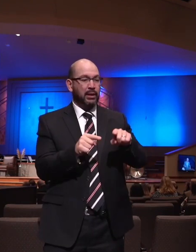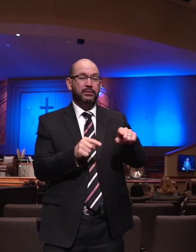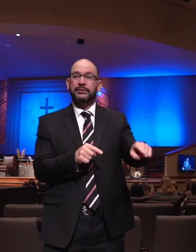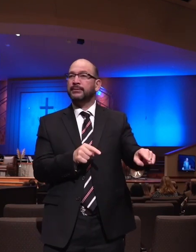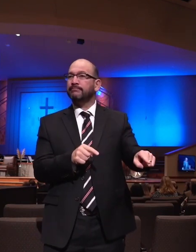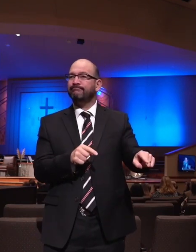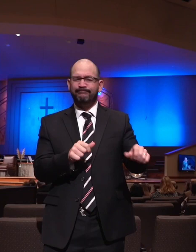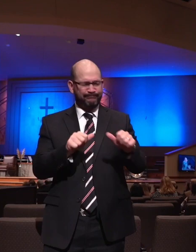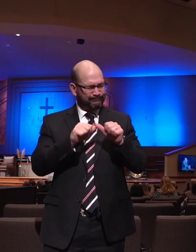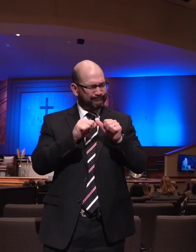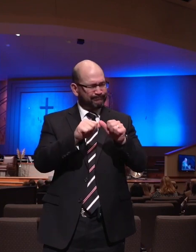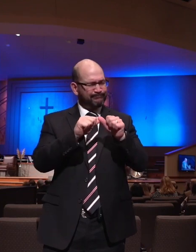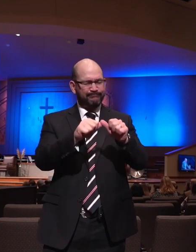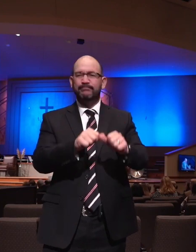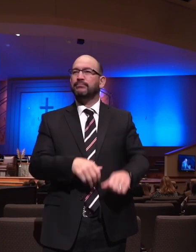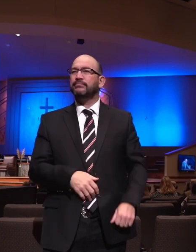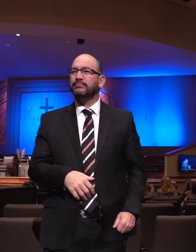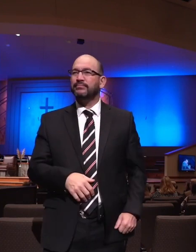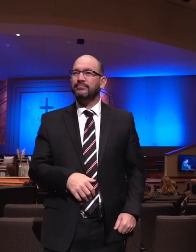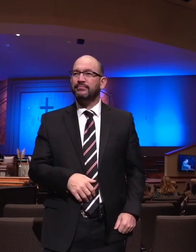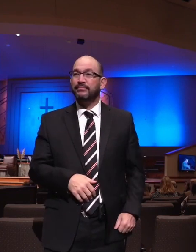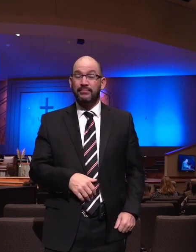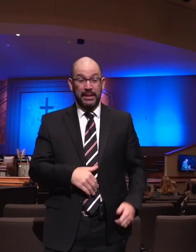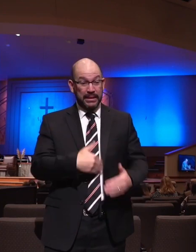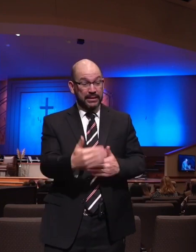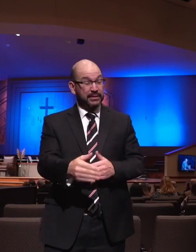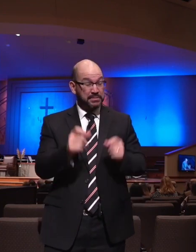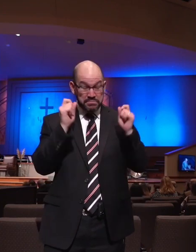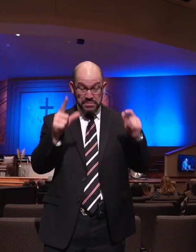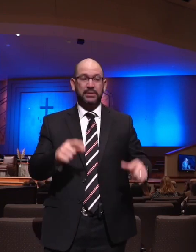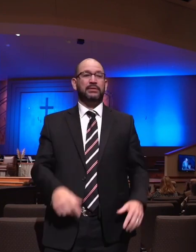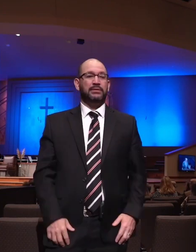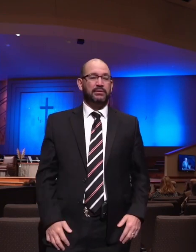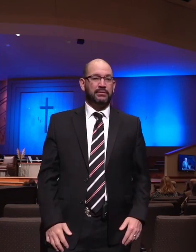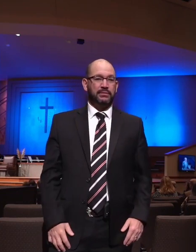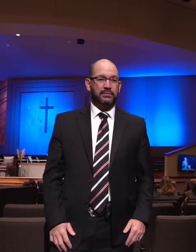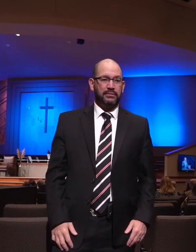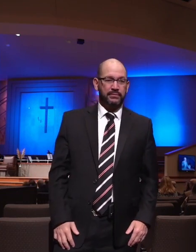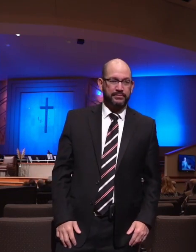this is the one this is amazing she didn't look at she didn't let the